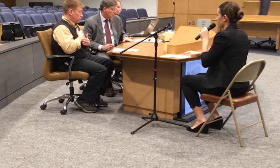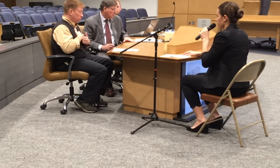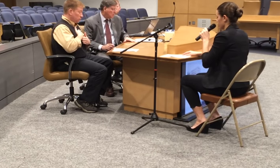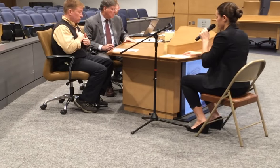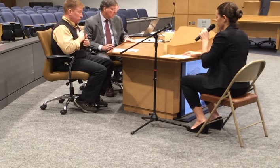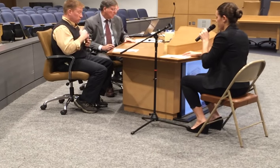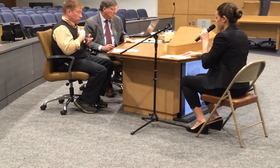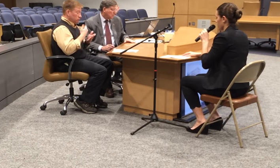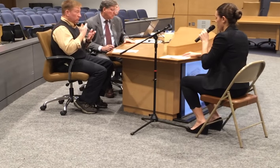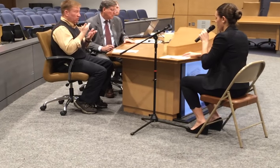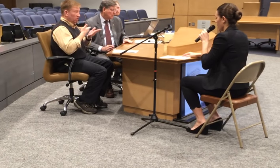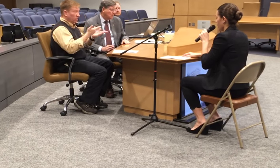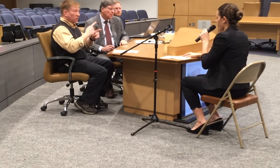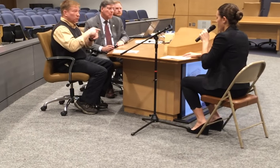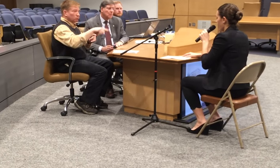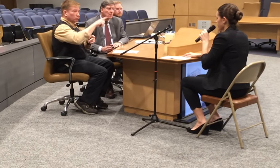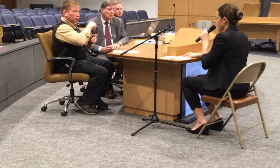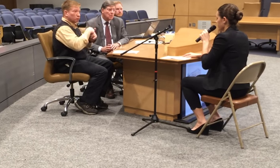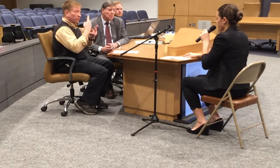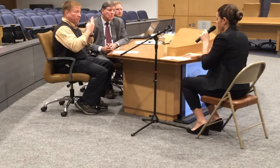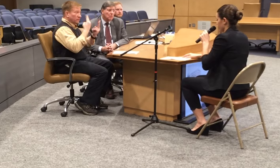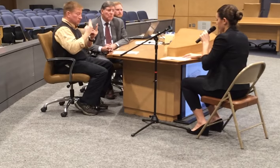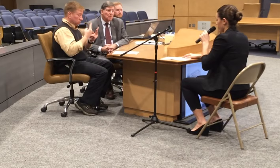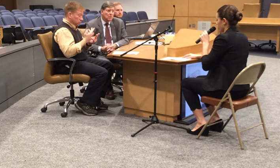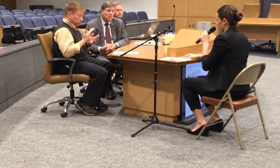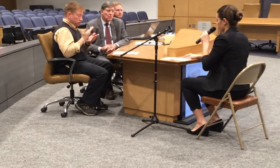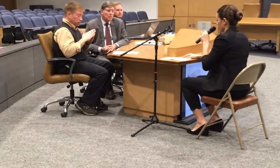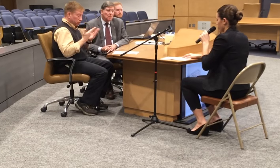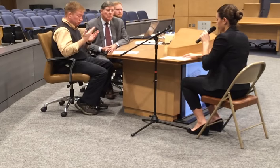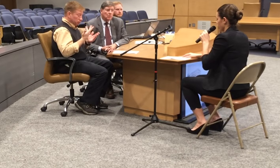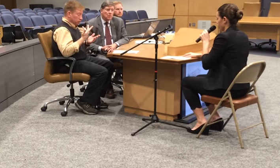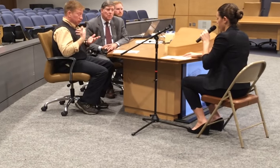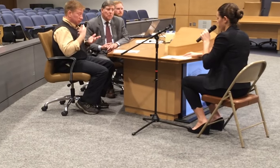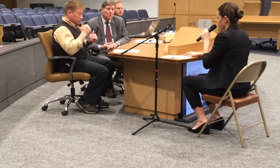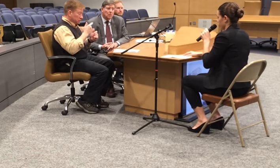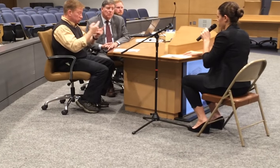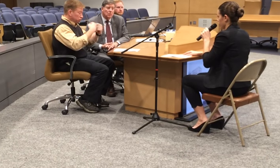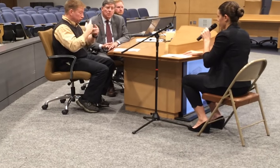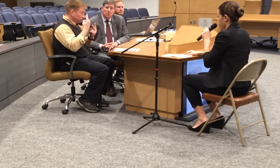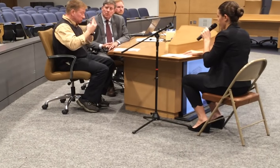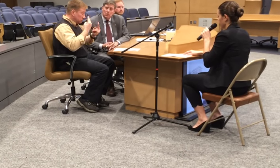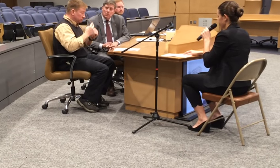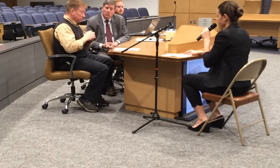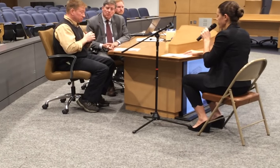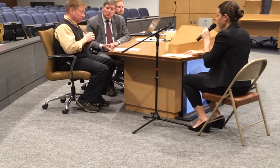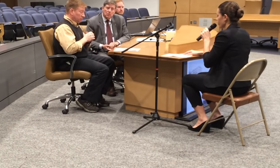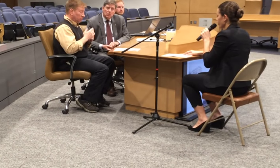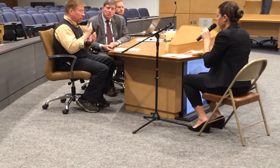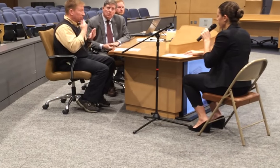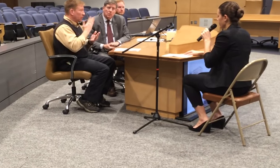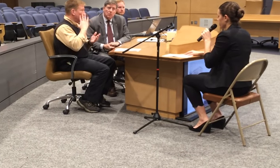4) Preserve Thompson Hall as an irreplaceable "living history" resource for future generations to appreciate. We invite you to visit us!